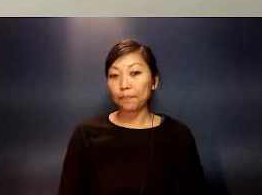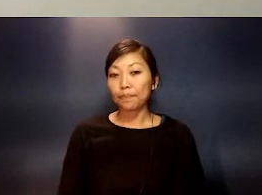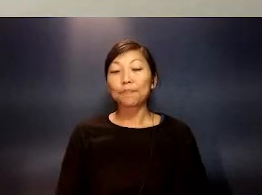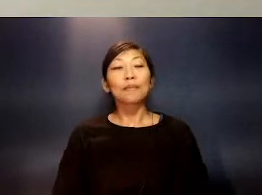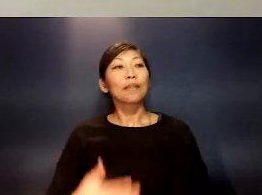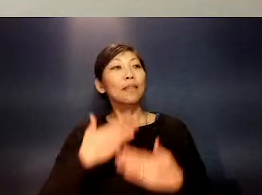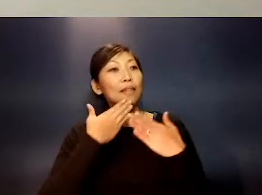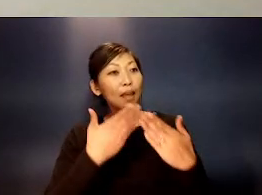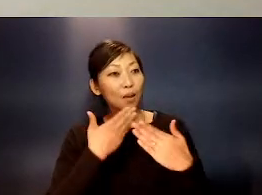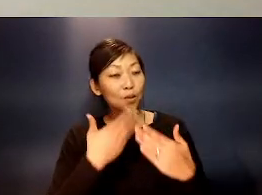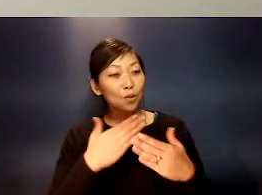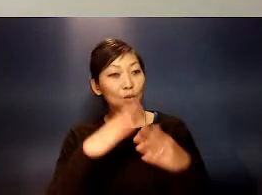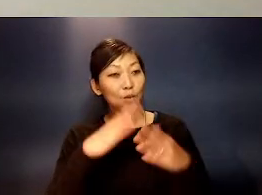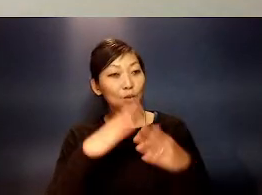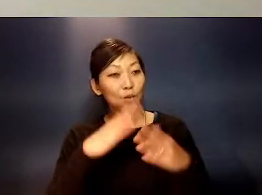COUNCIL PRESIDENT, ON FRIDAY, I WAS ONE OF THE COUNCIL